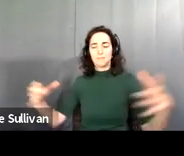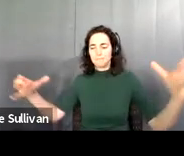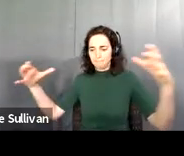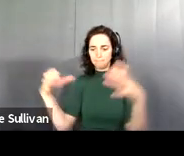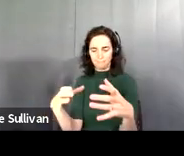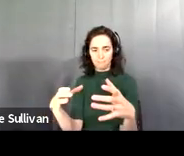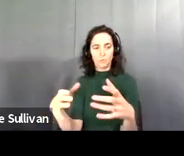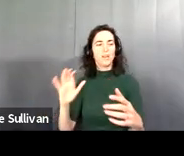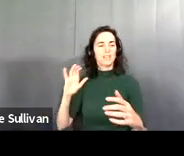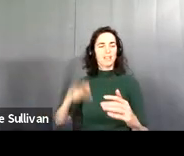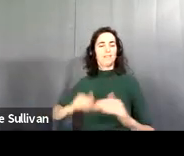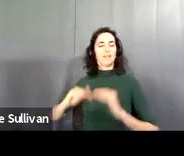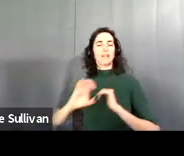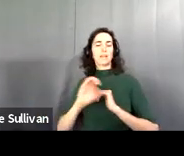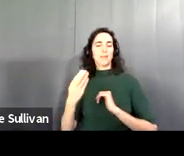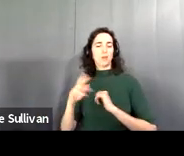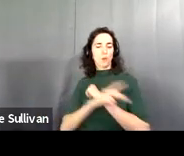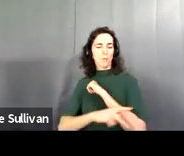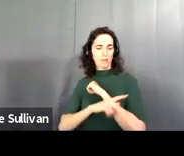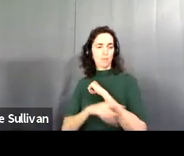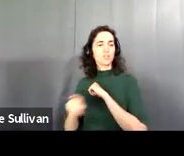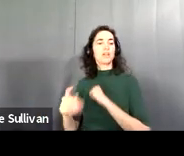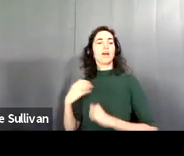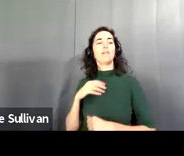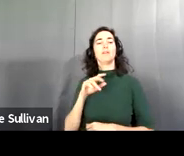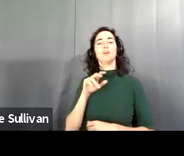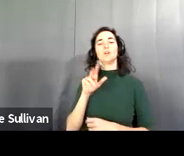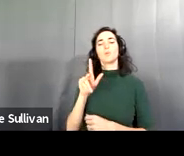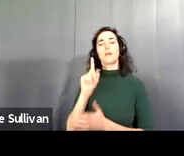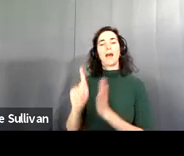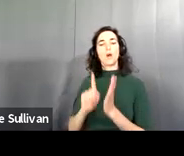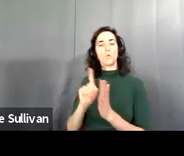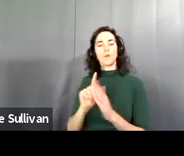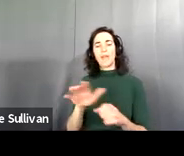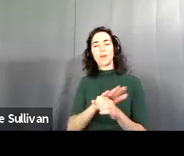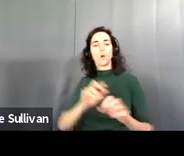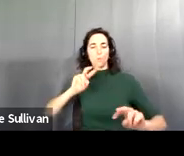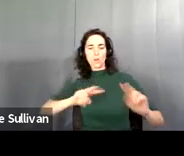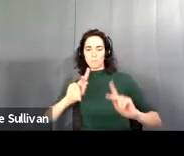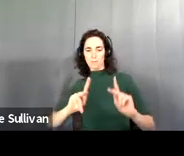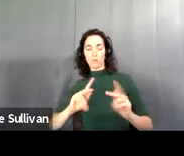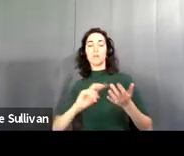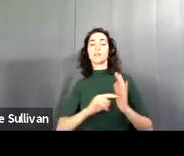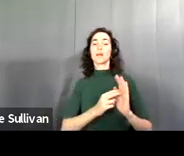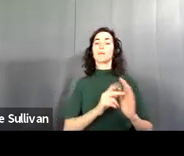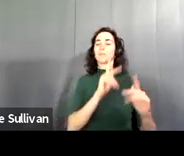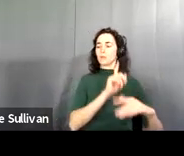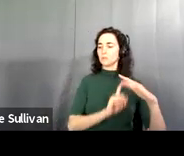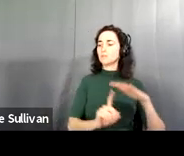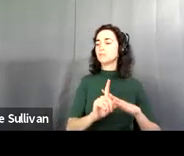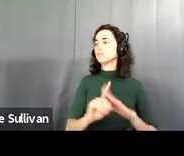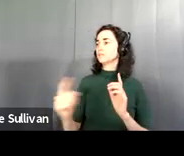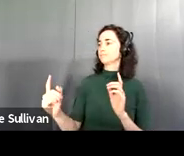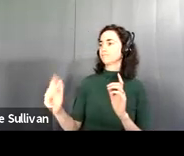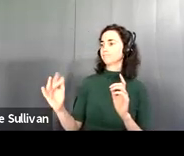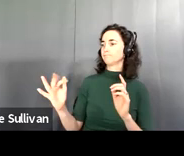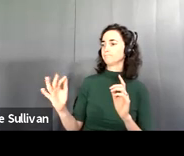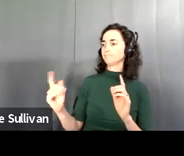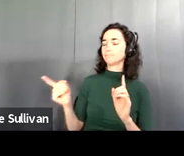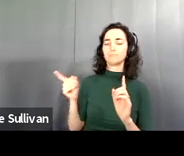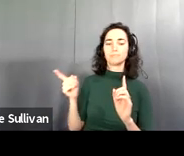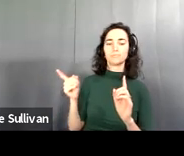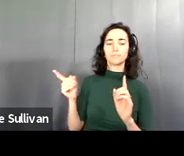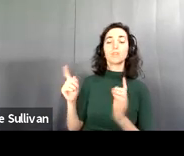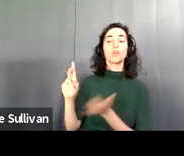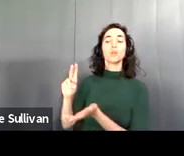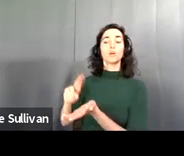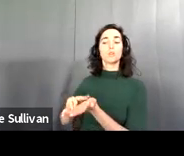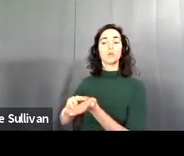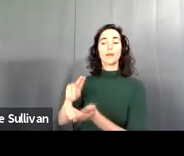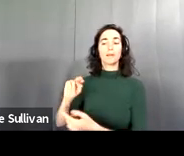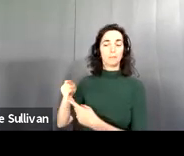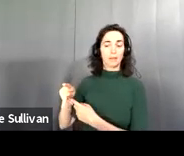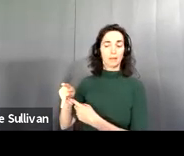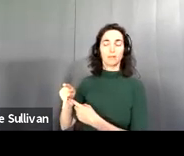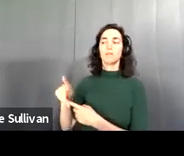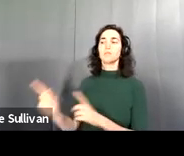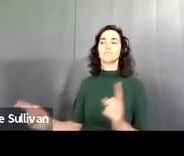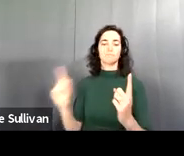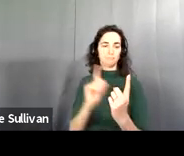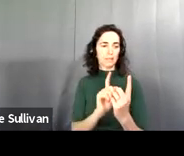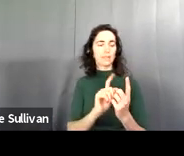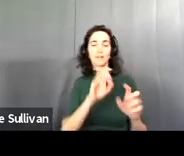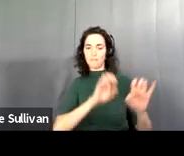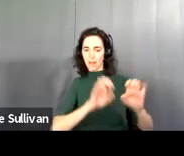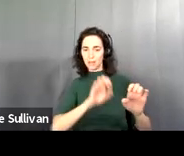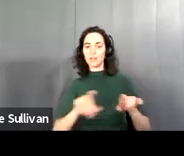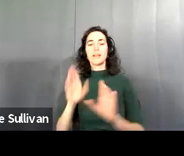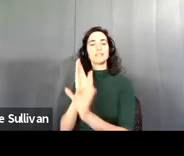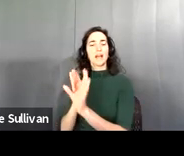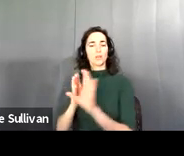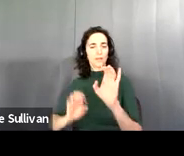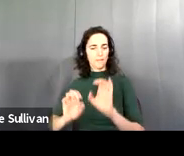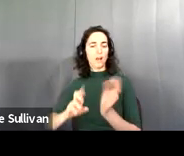So here at this facility in each parish parish we have a 23 hour observation unit. So individuals can come in, get assessed by, nurse practitioners they get psychiatric evaluation nursing assessments and such.